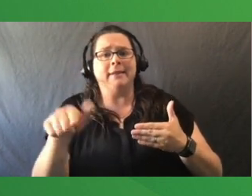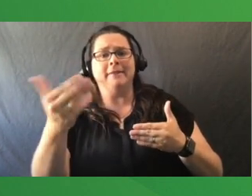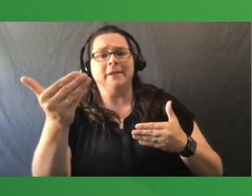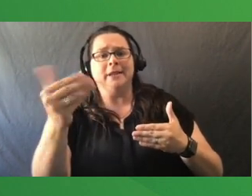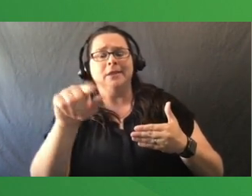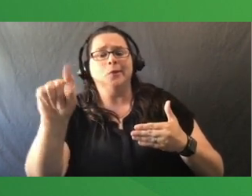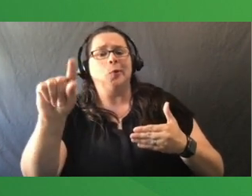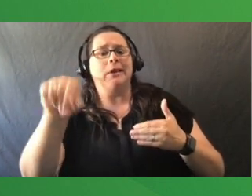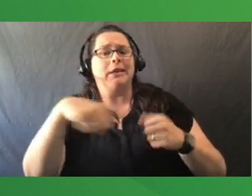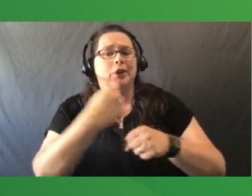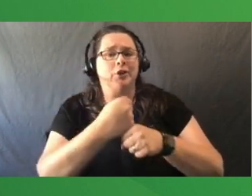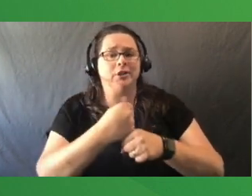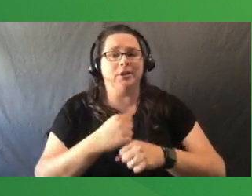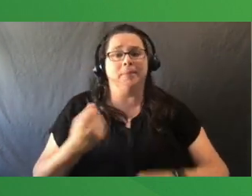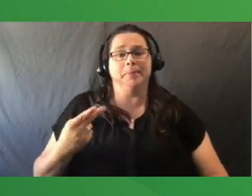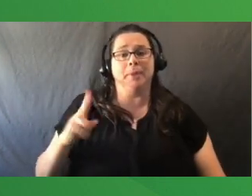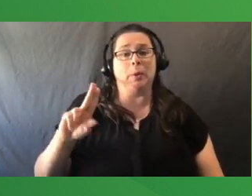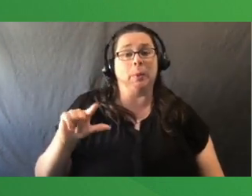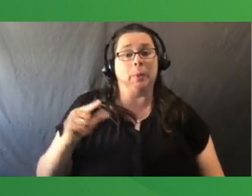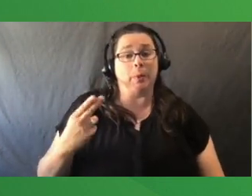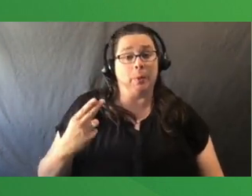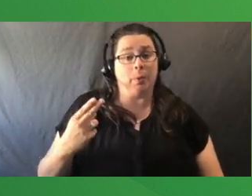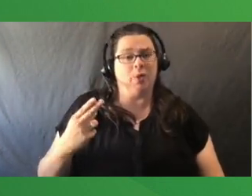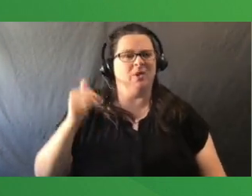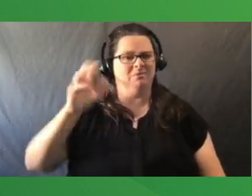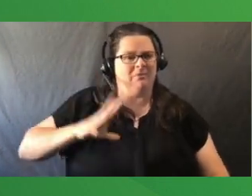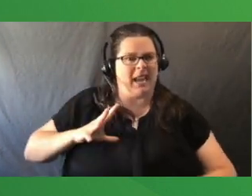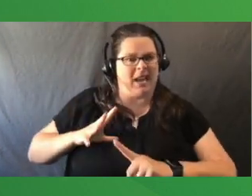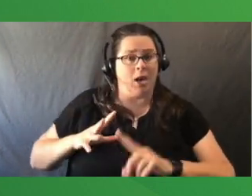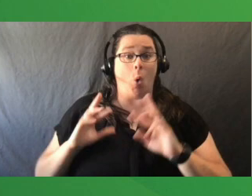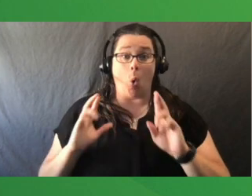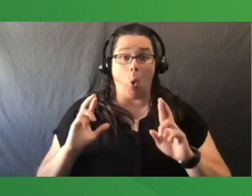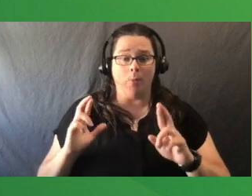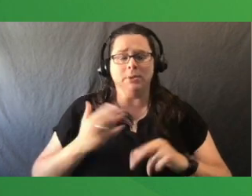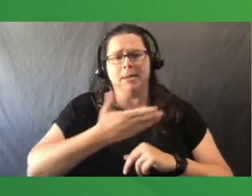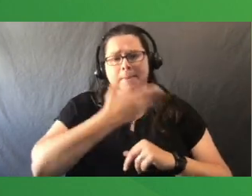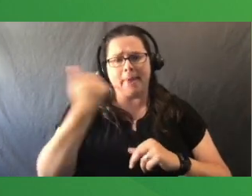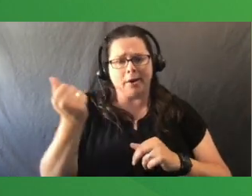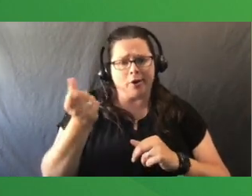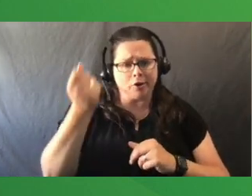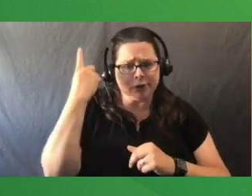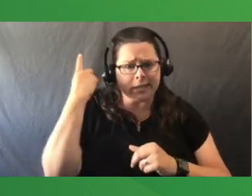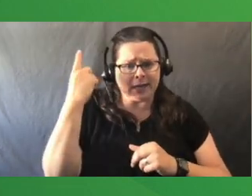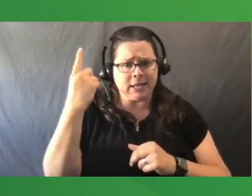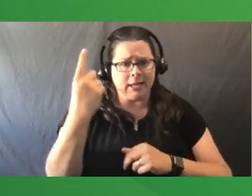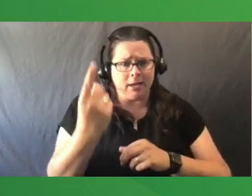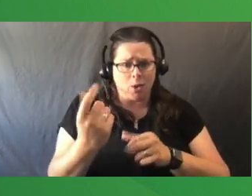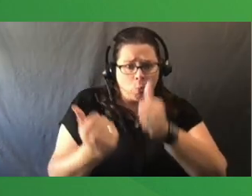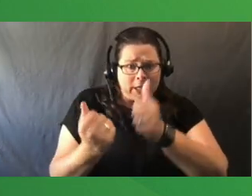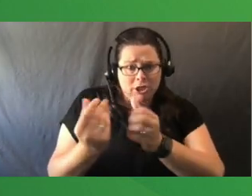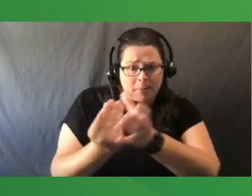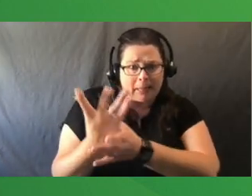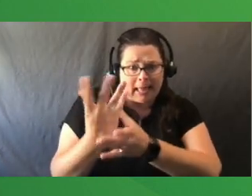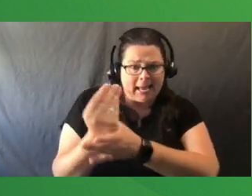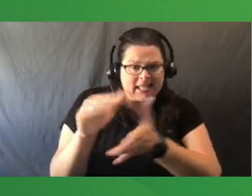Hugh hopes that a better understanding of which plants are not surviving will help forest